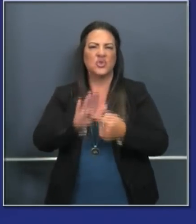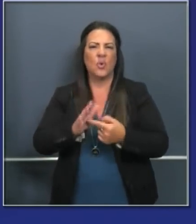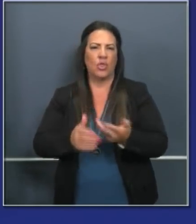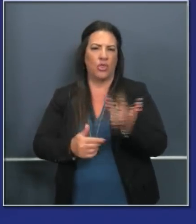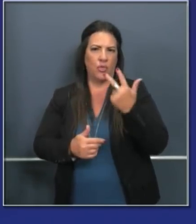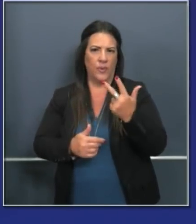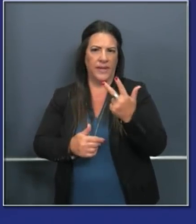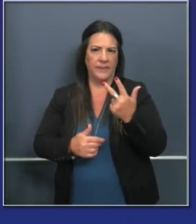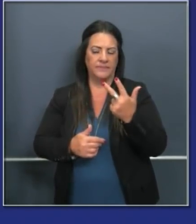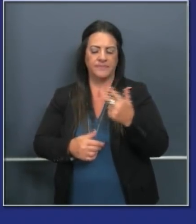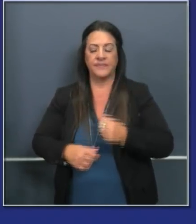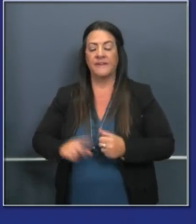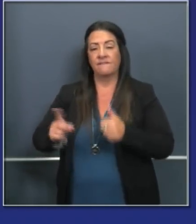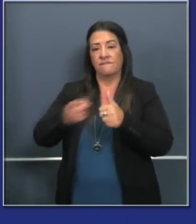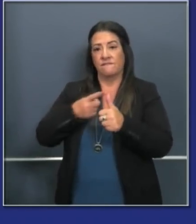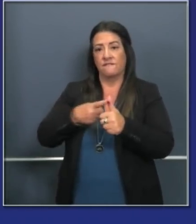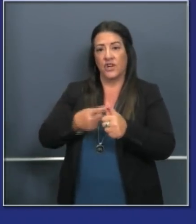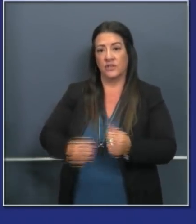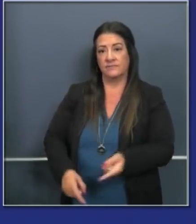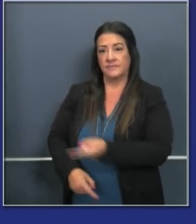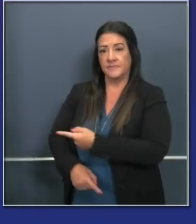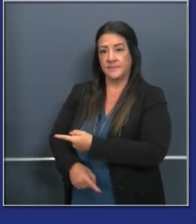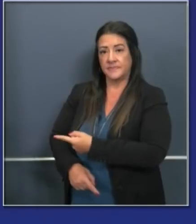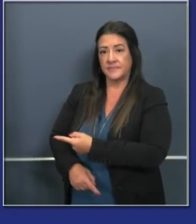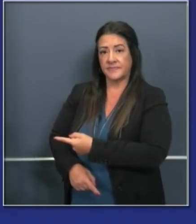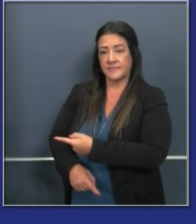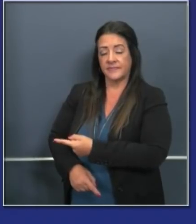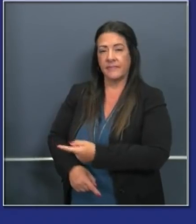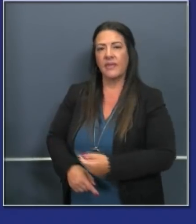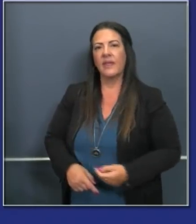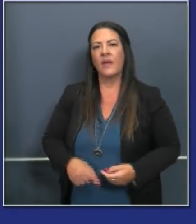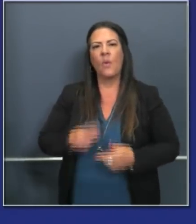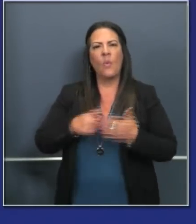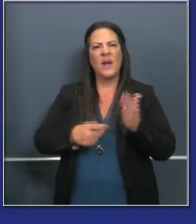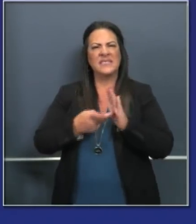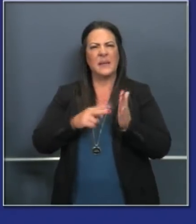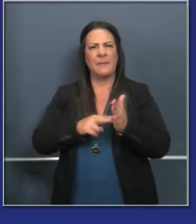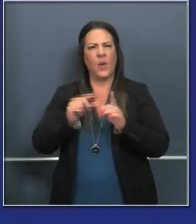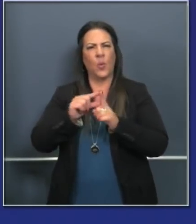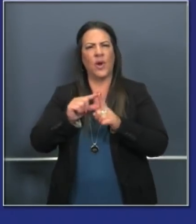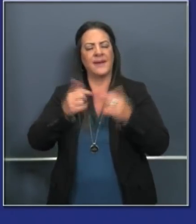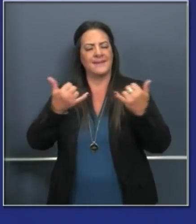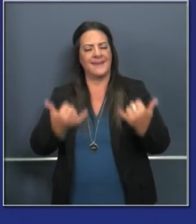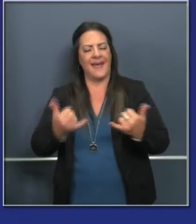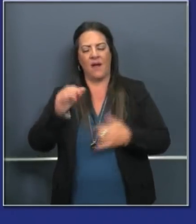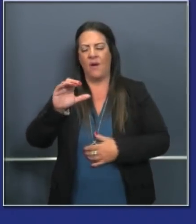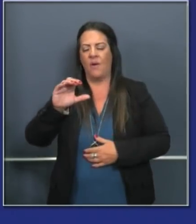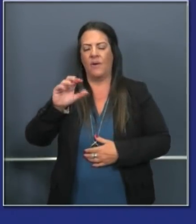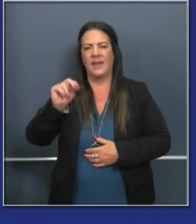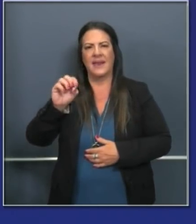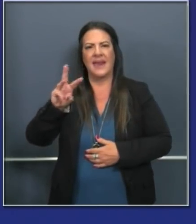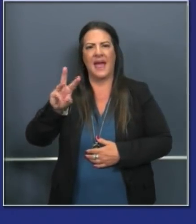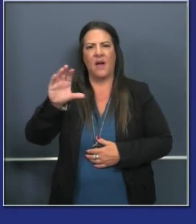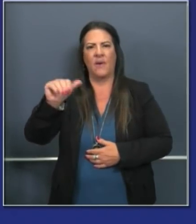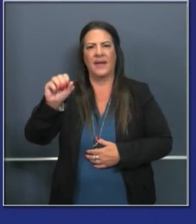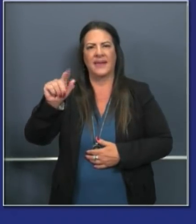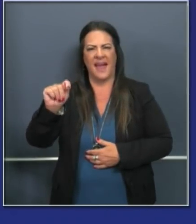RELATES TO OUR RESPONSE TO COVID-19. SO I JUST WANT TO WALK THROUGH 3 SLIDES THE FIRST ONE IS REALLY AN